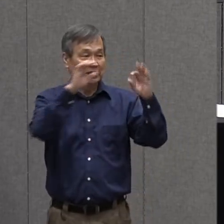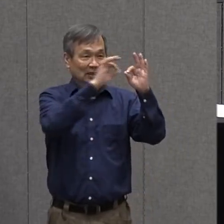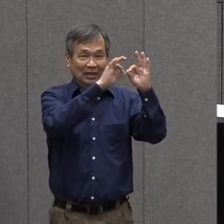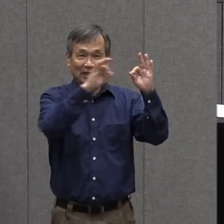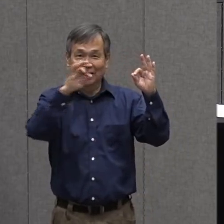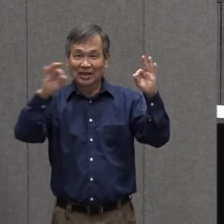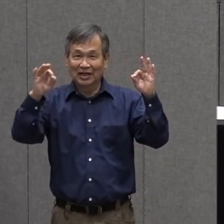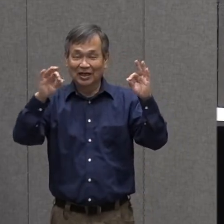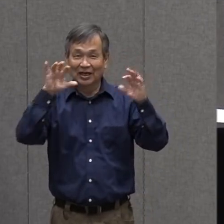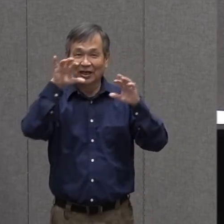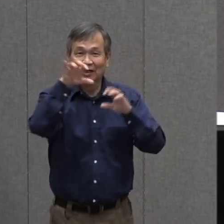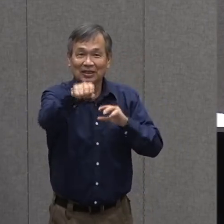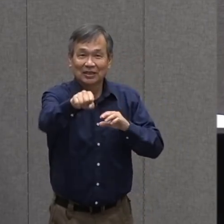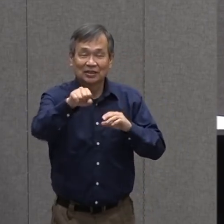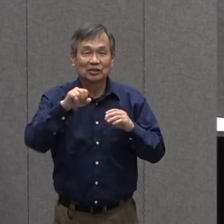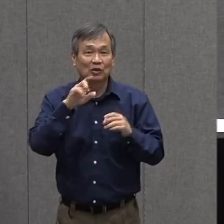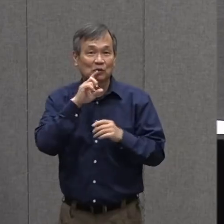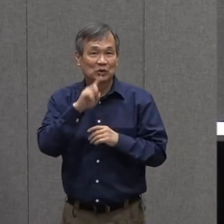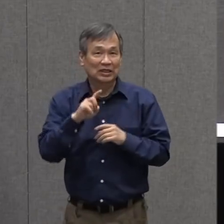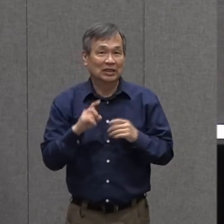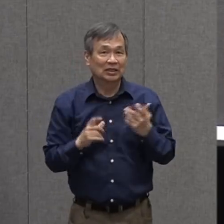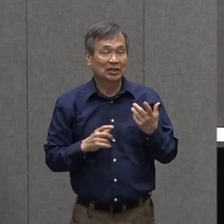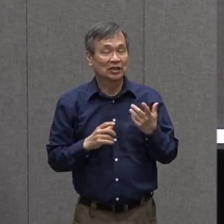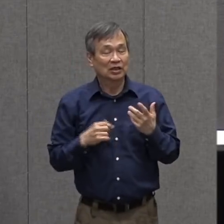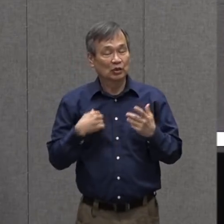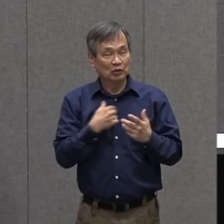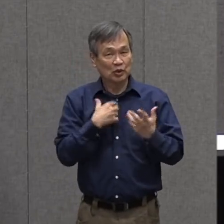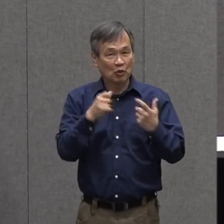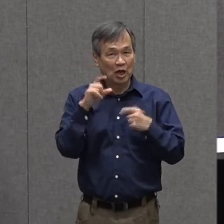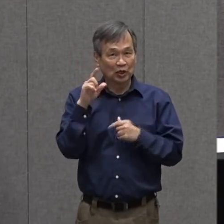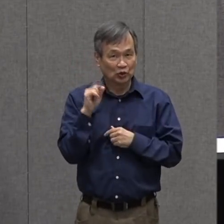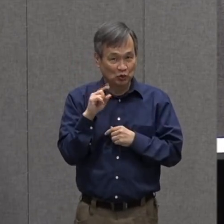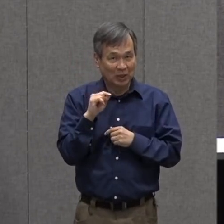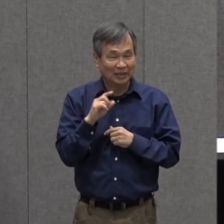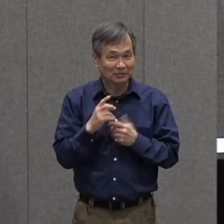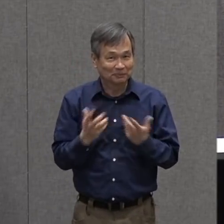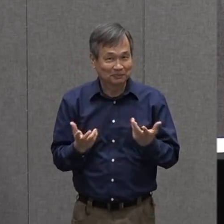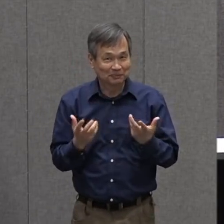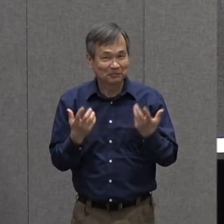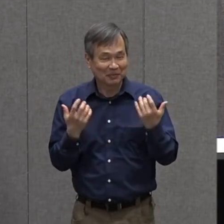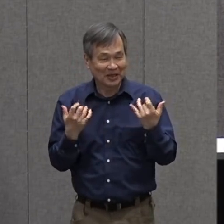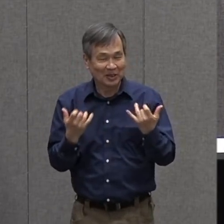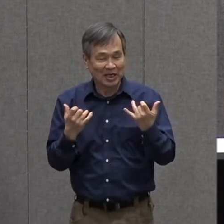it would be a number to 20. But since we're working on our combinations to 20.